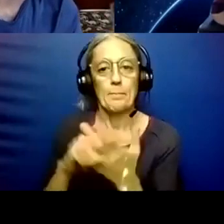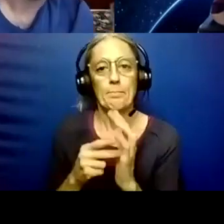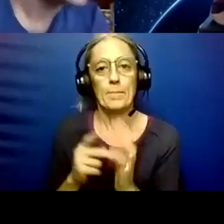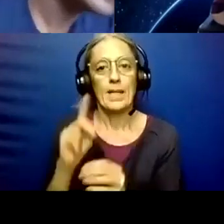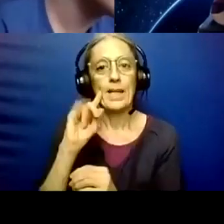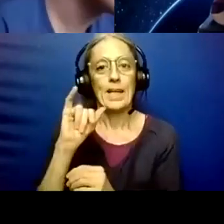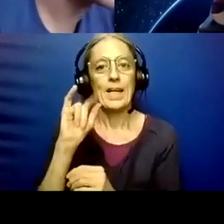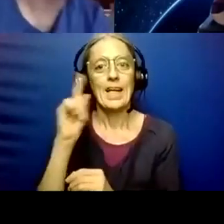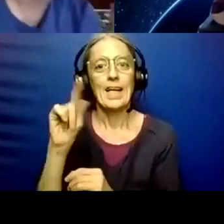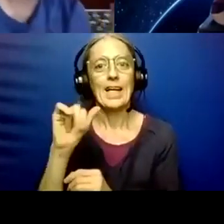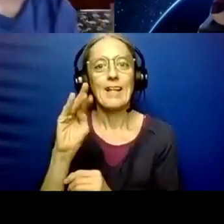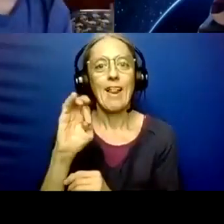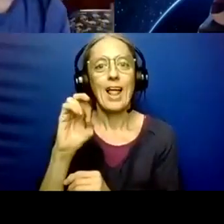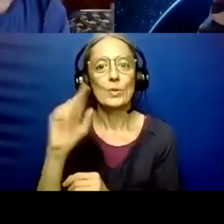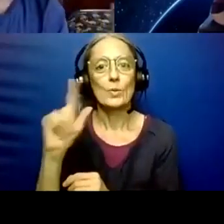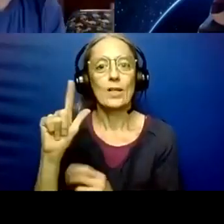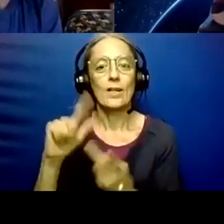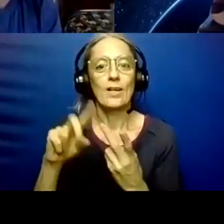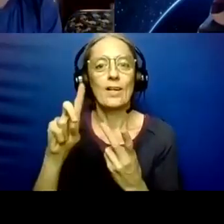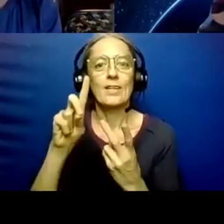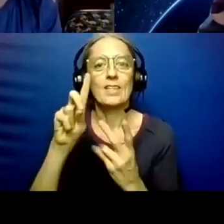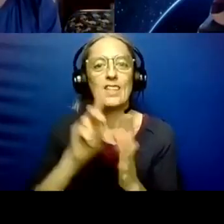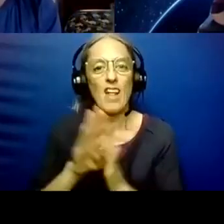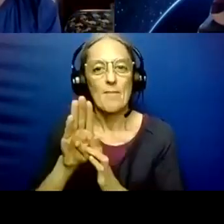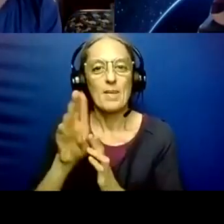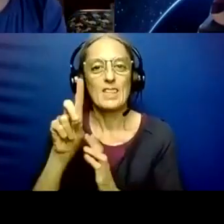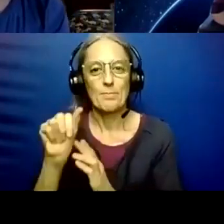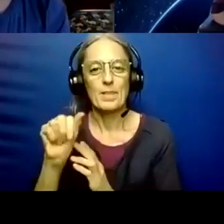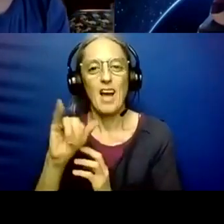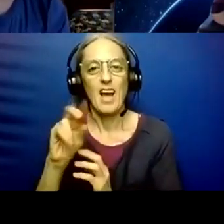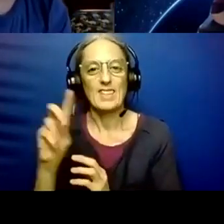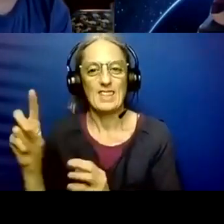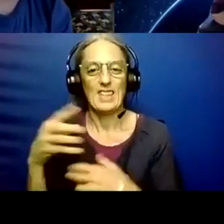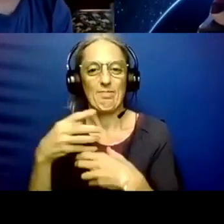involved in the disability rights or justice movement?"